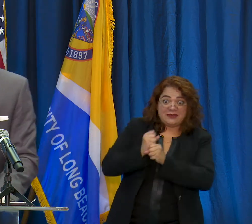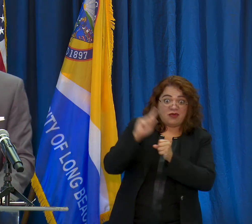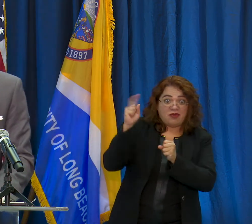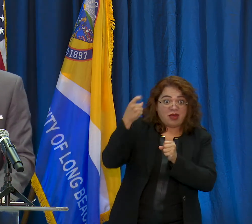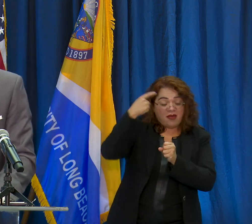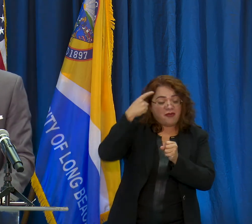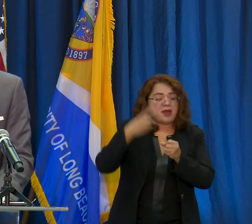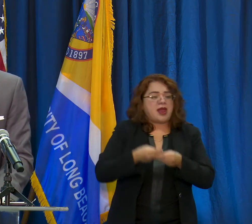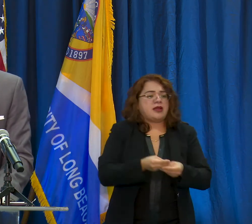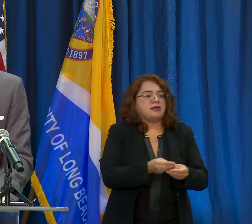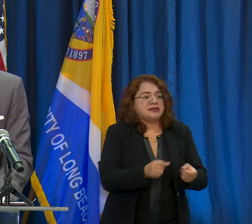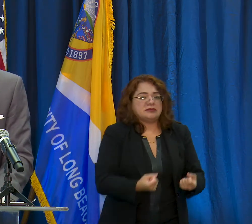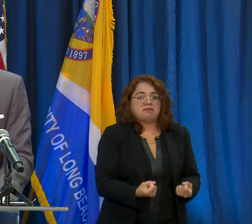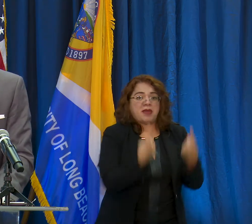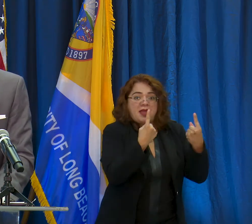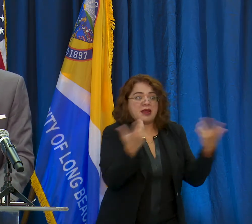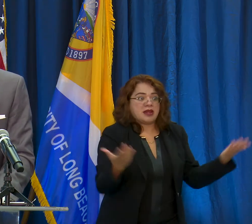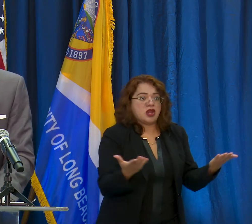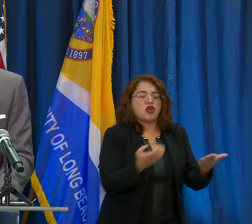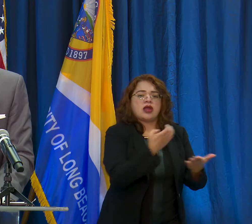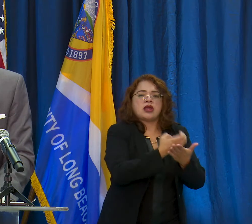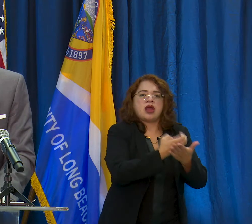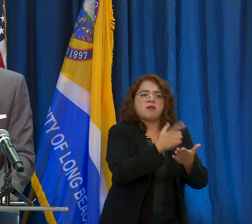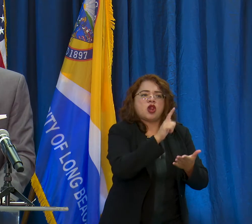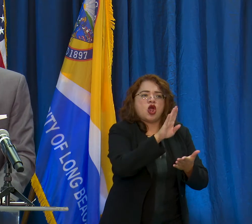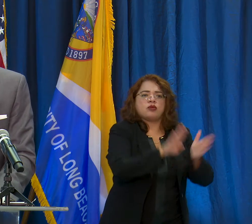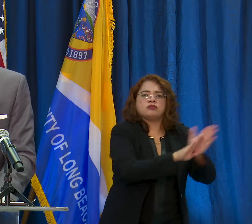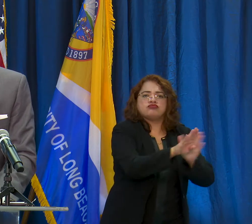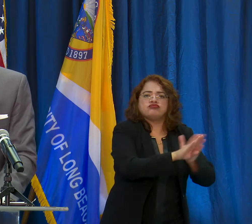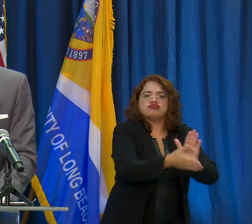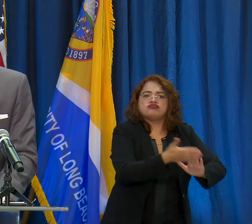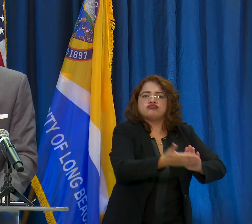that, as a result of these benefits expiring,